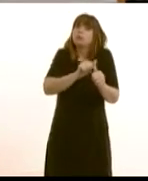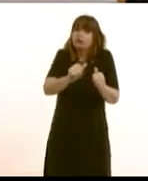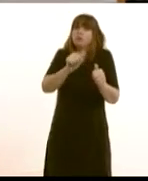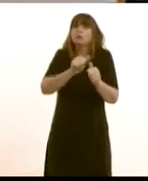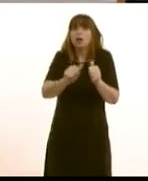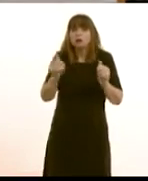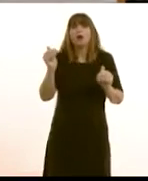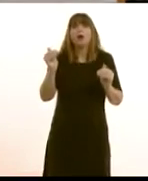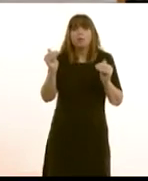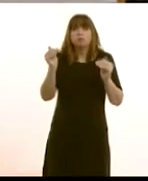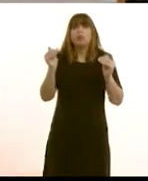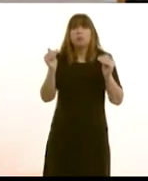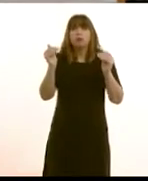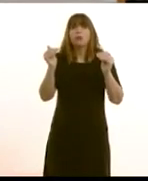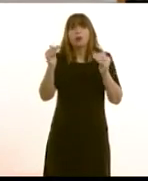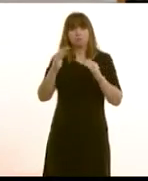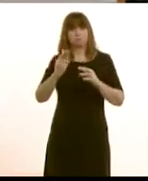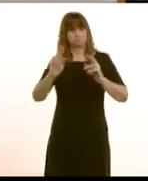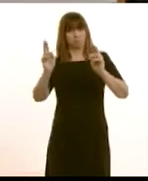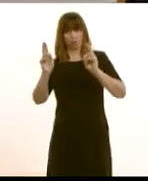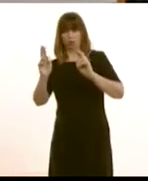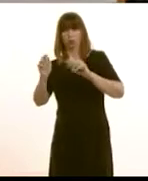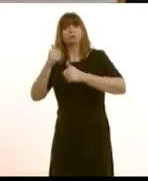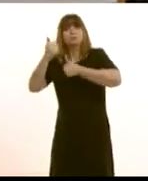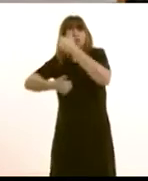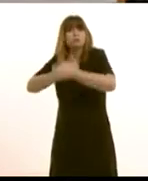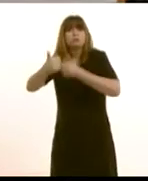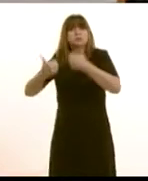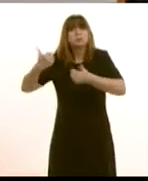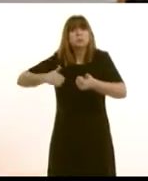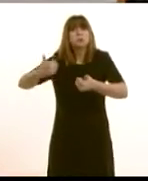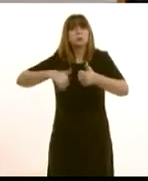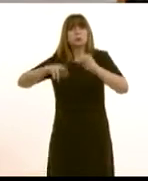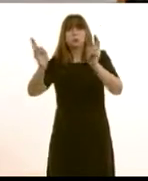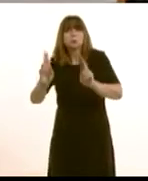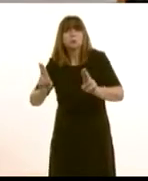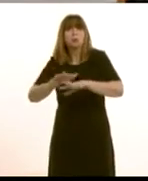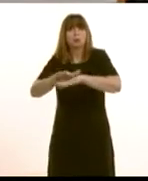work in those schools, itís a tribute, certainly, to some local authoritiesómany local authoritiesówho